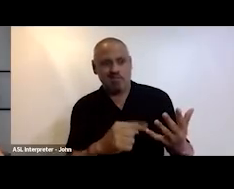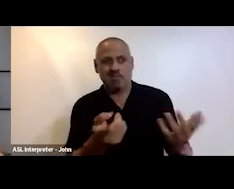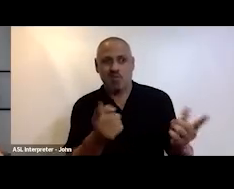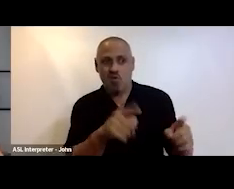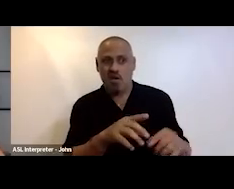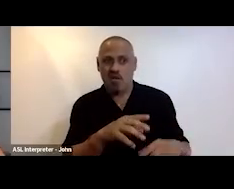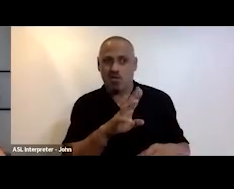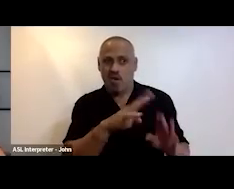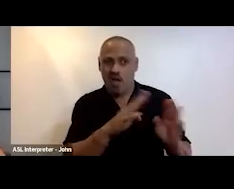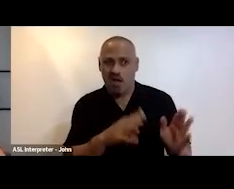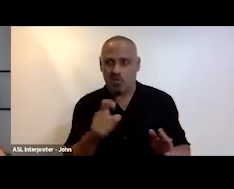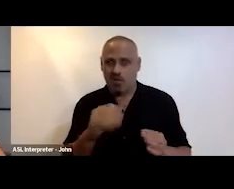This is kind of what we need to say."